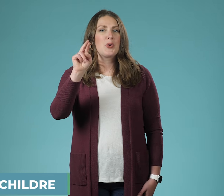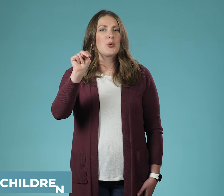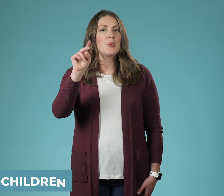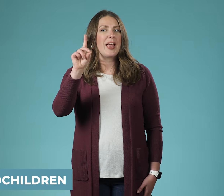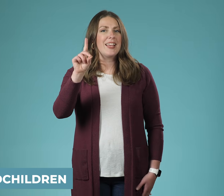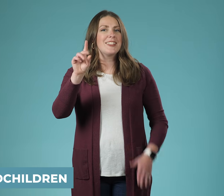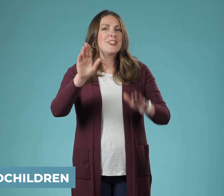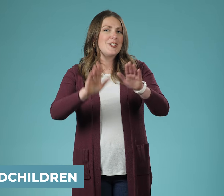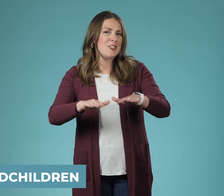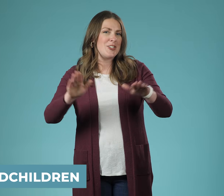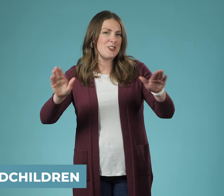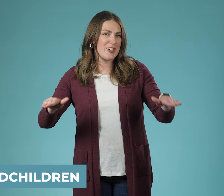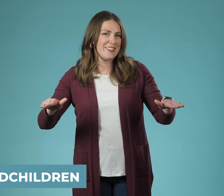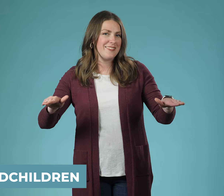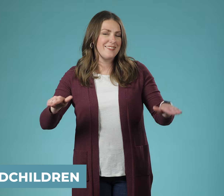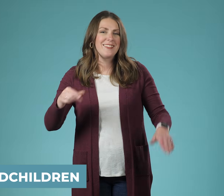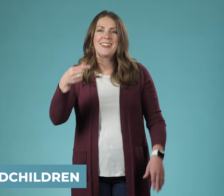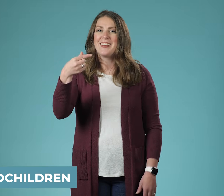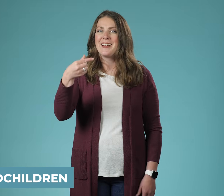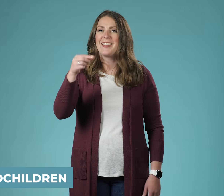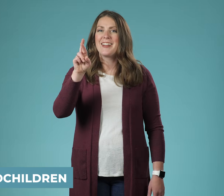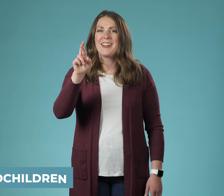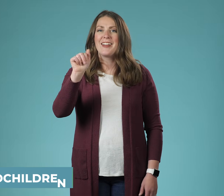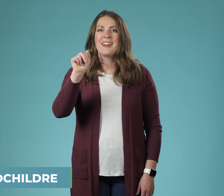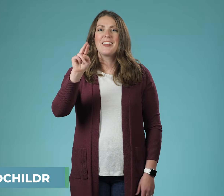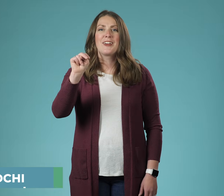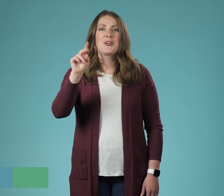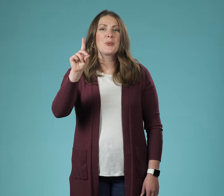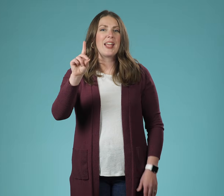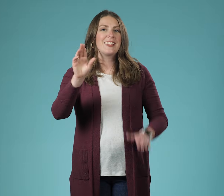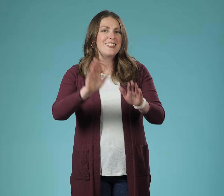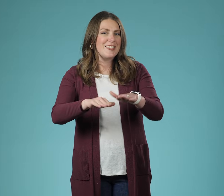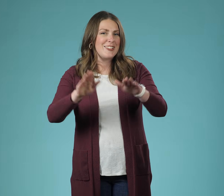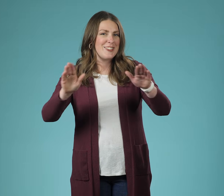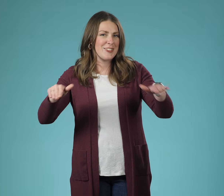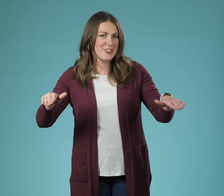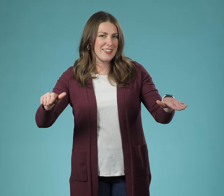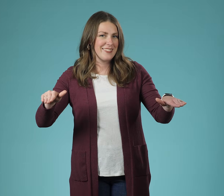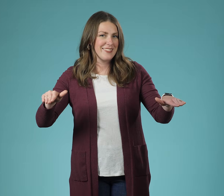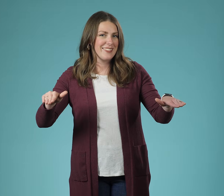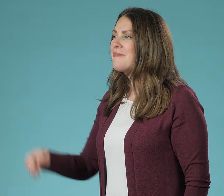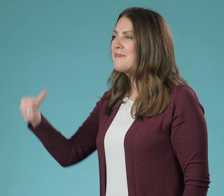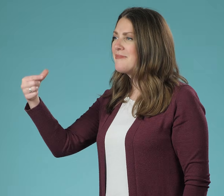Grand children.